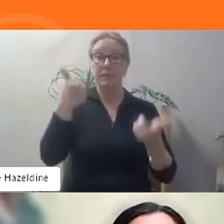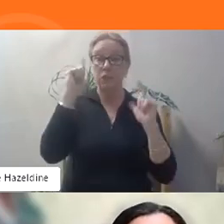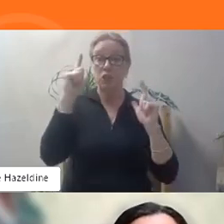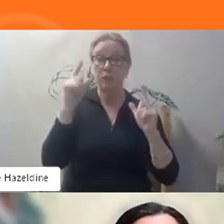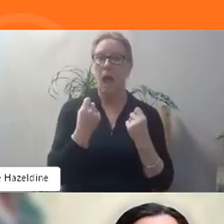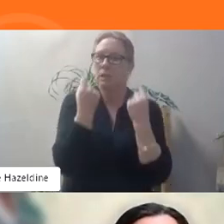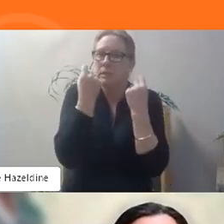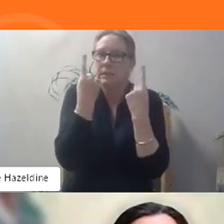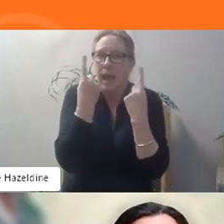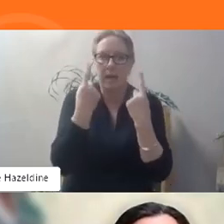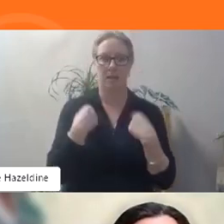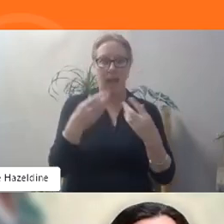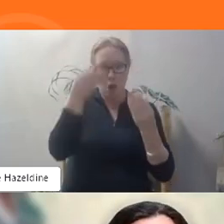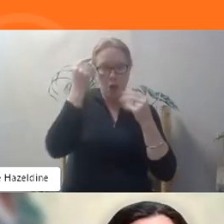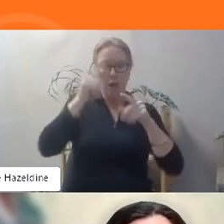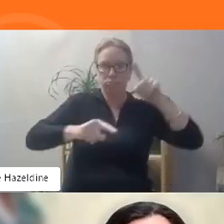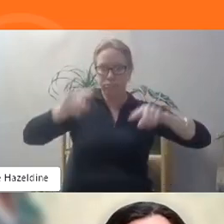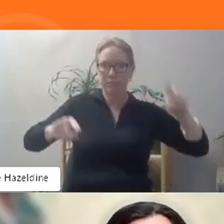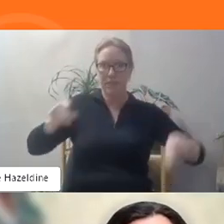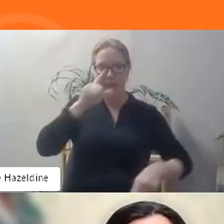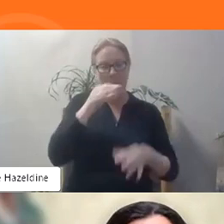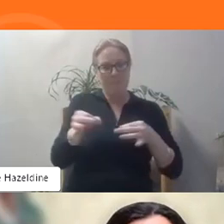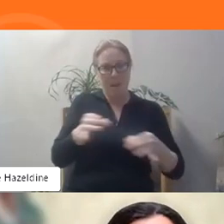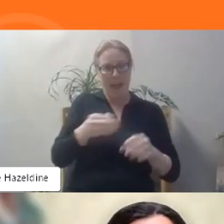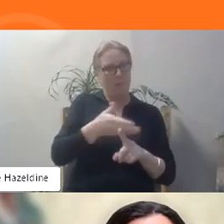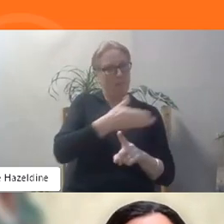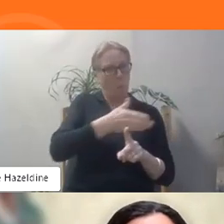variability is the norm, then they can plan for this. It becomes no